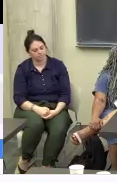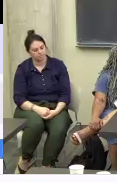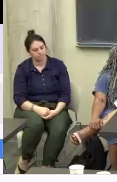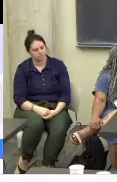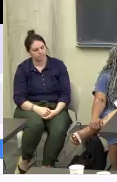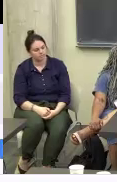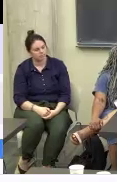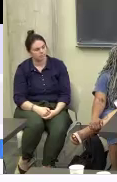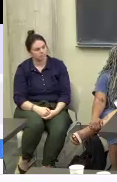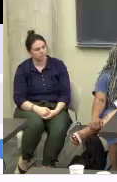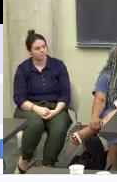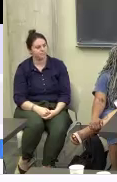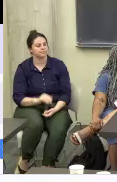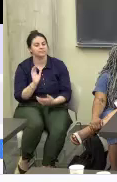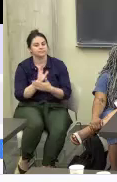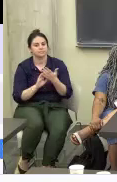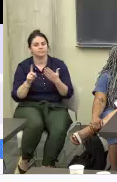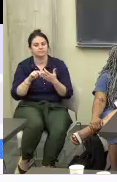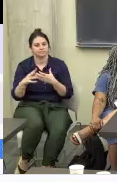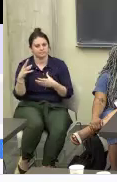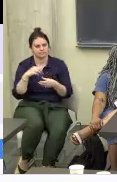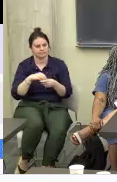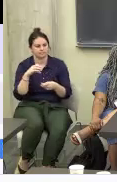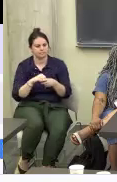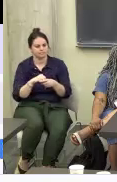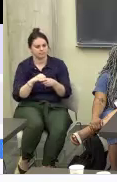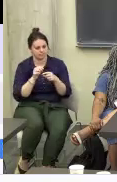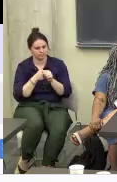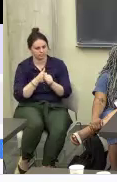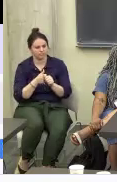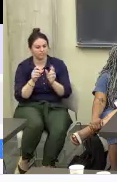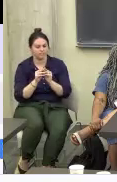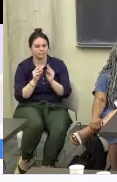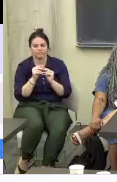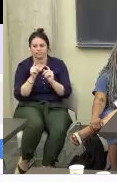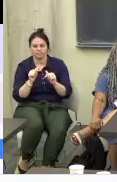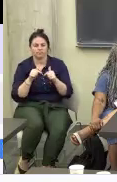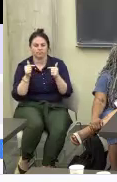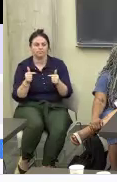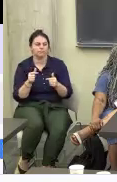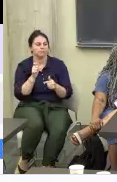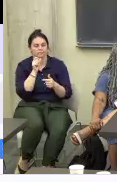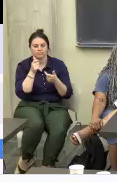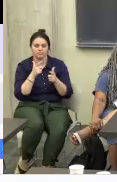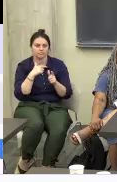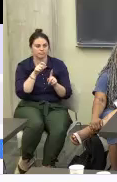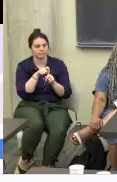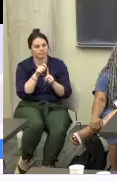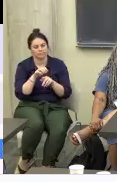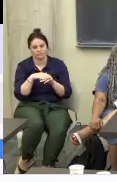this and some of you have been following the session. We want to hear from you. So who wants to go? And don't let me pick on anyone.